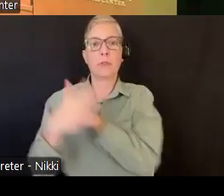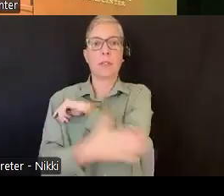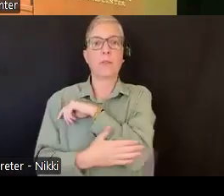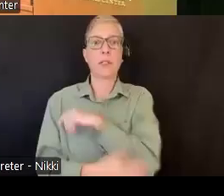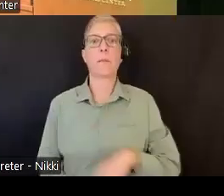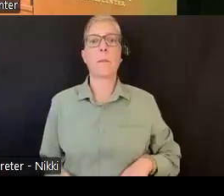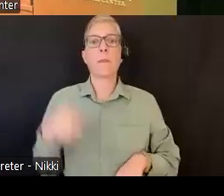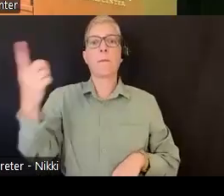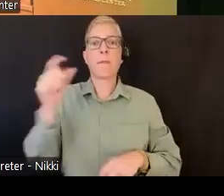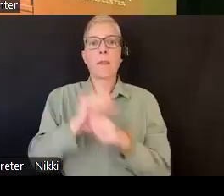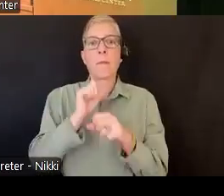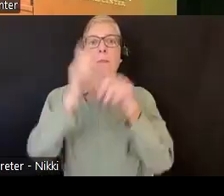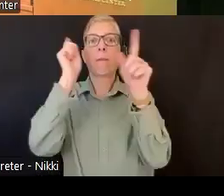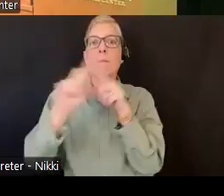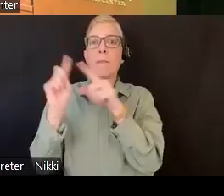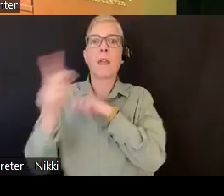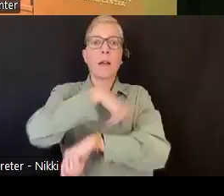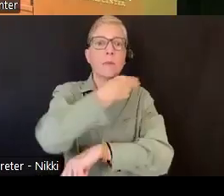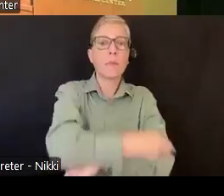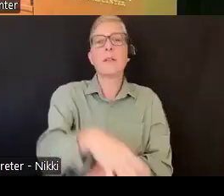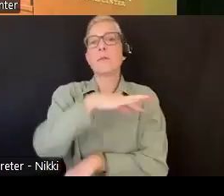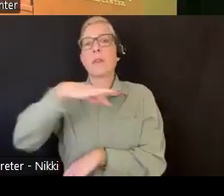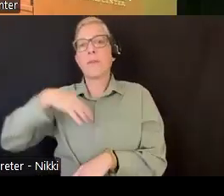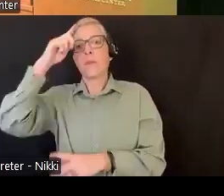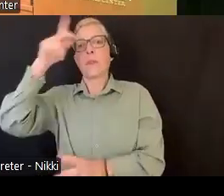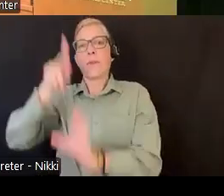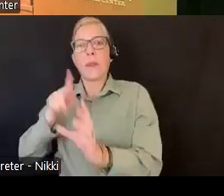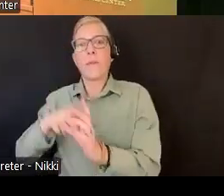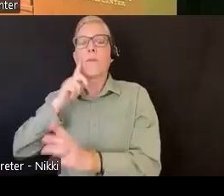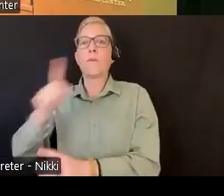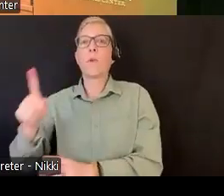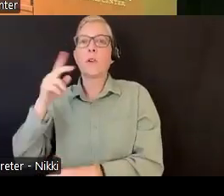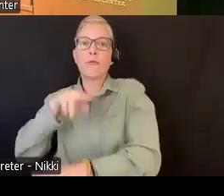Home, and an adjunct clinical faculty at the University of Alabama School of Medicine. Um,